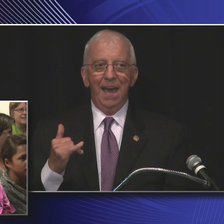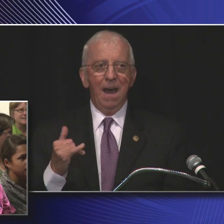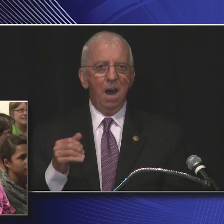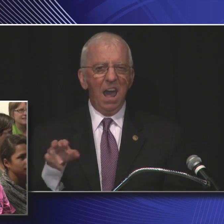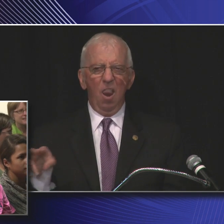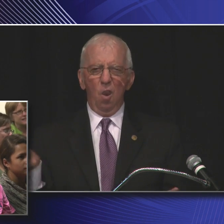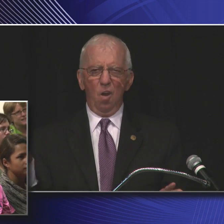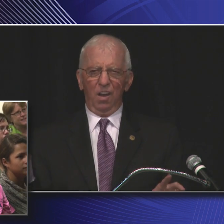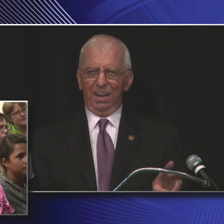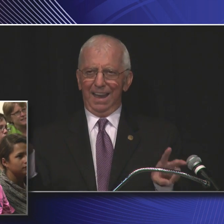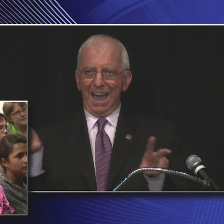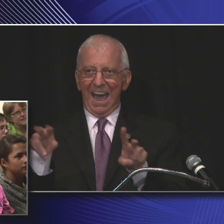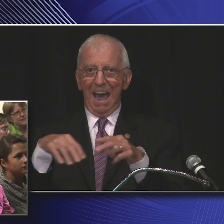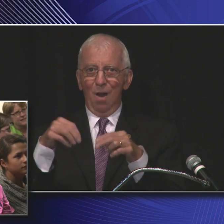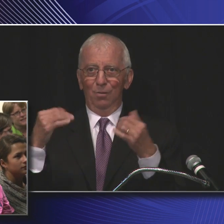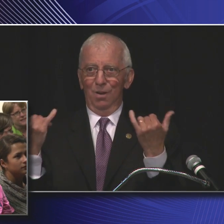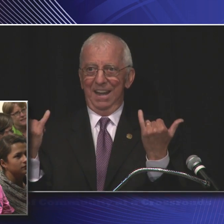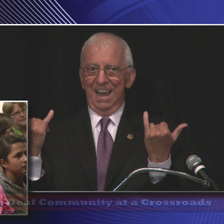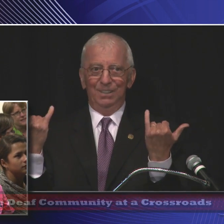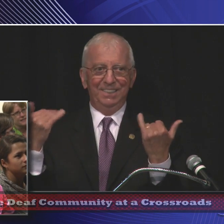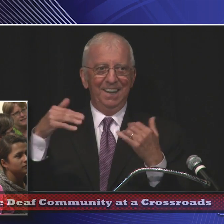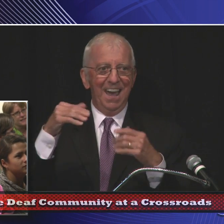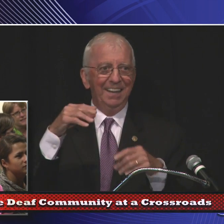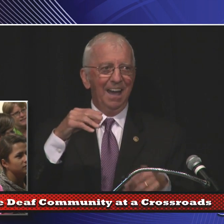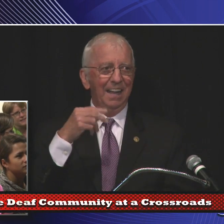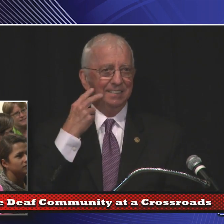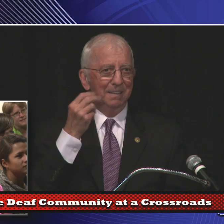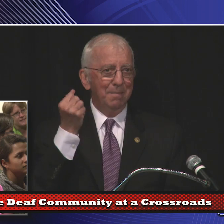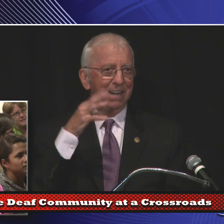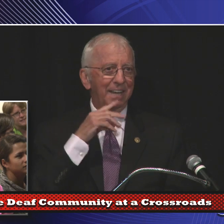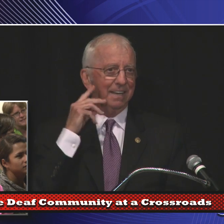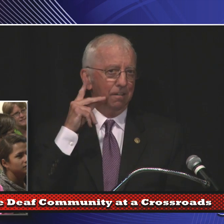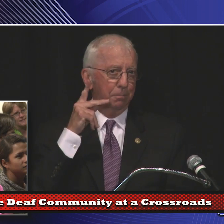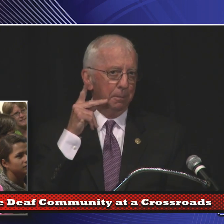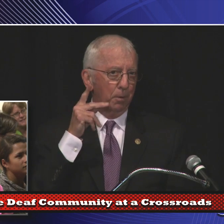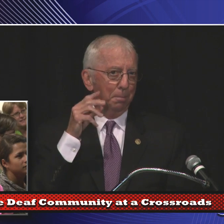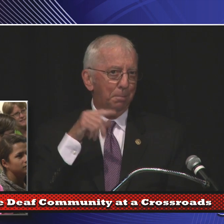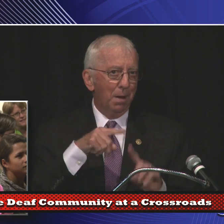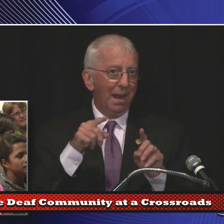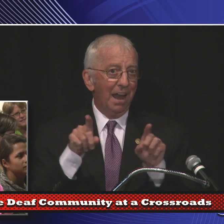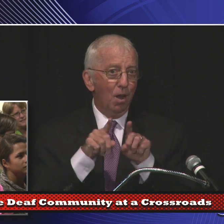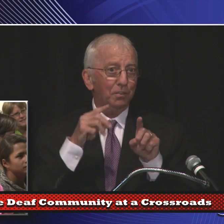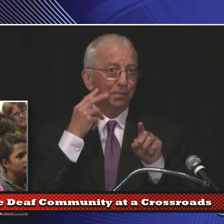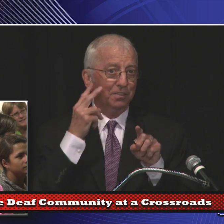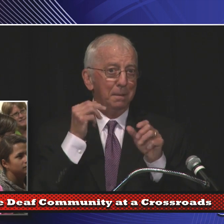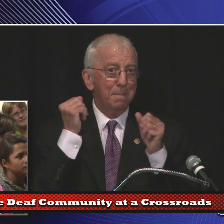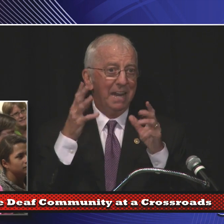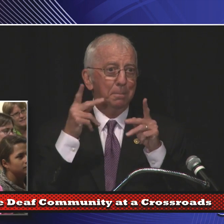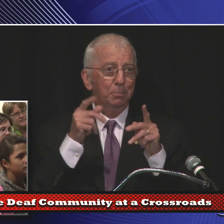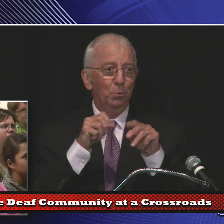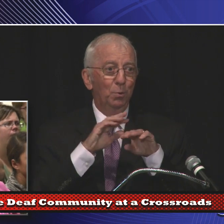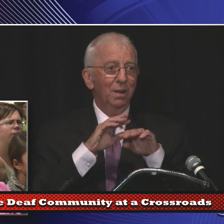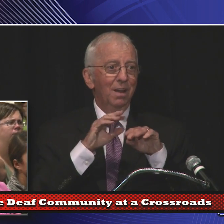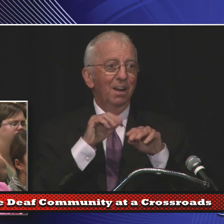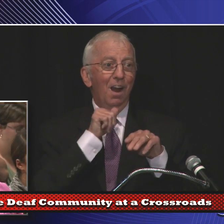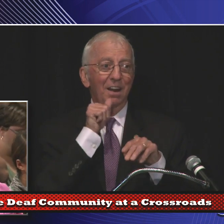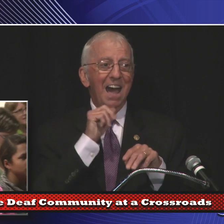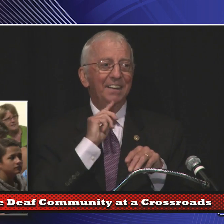Now I look out right now, tonight I see many deaf people. But I also see many people who are not deaf